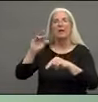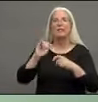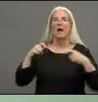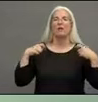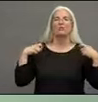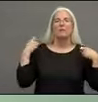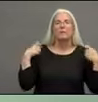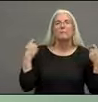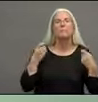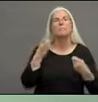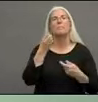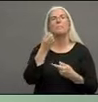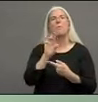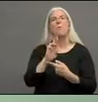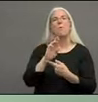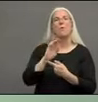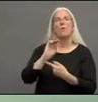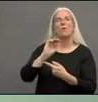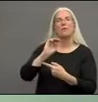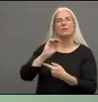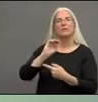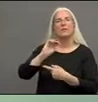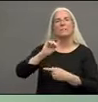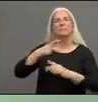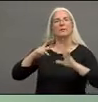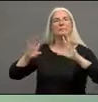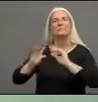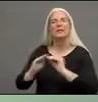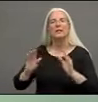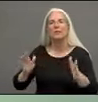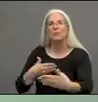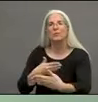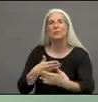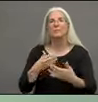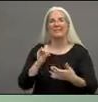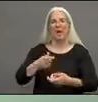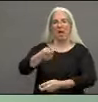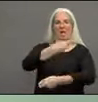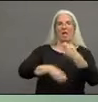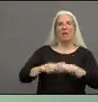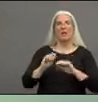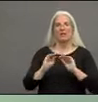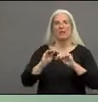that is now used as the testing site, and as well as our clinics and other